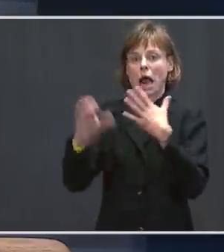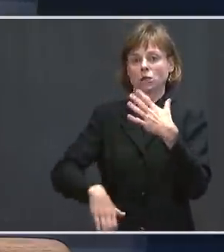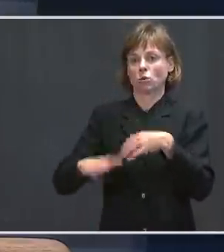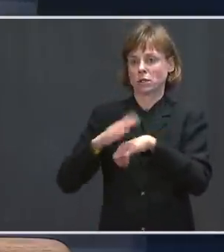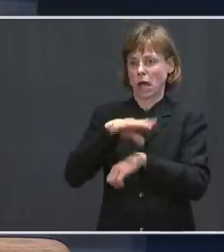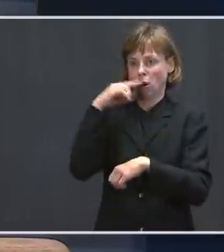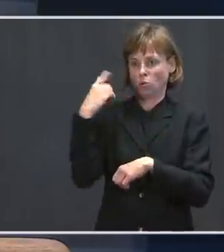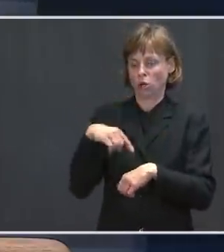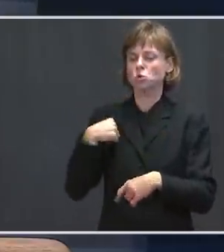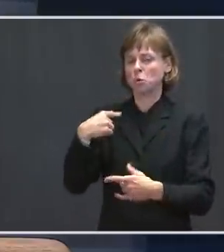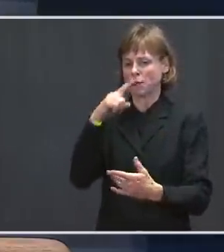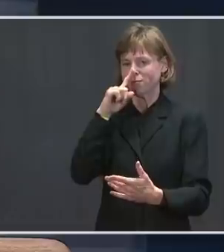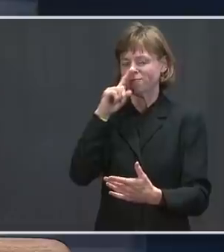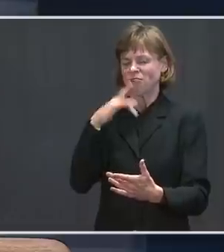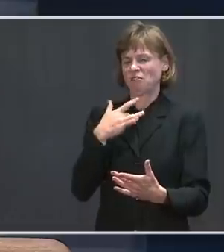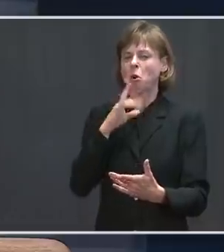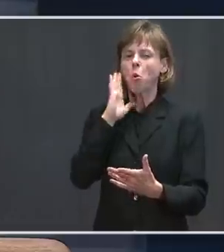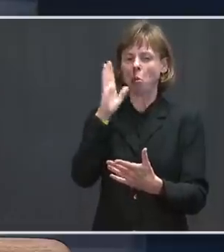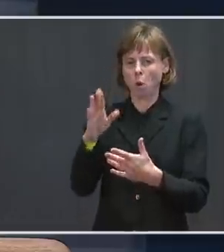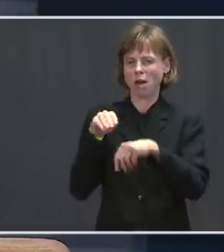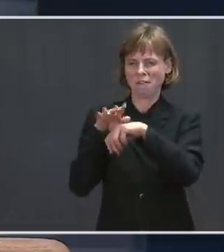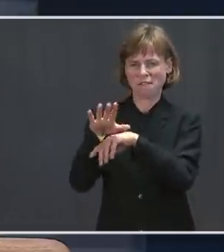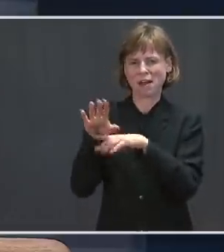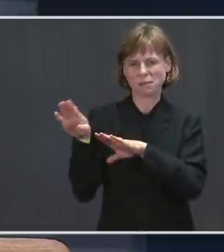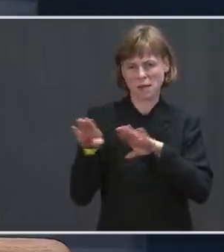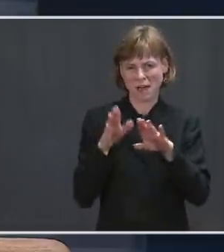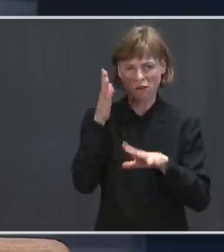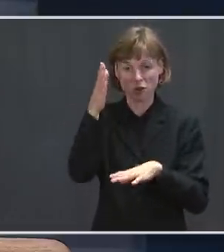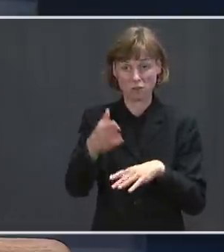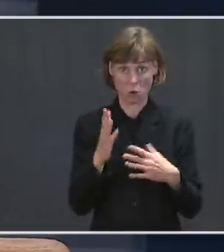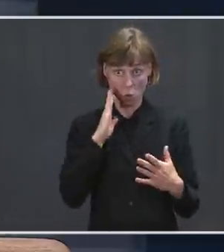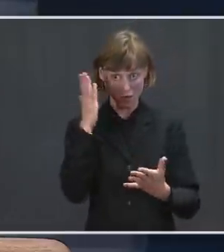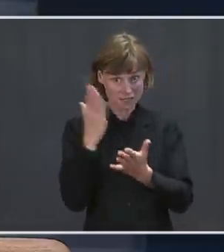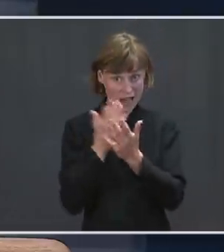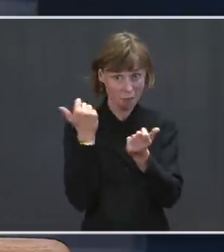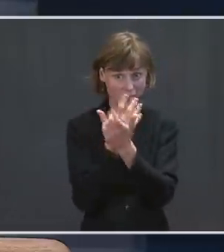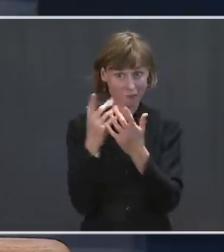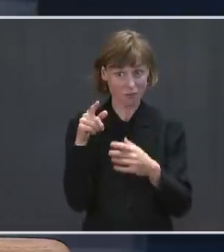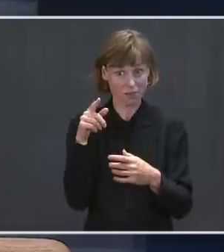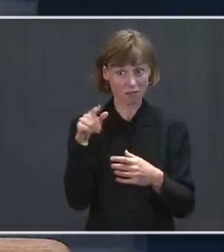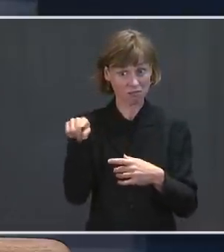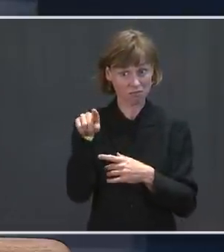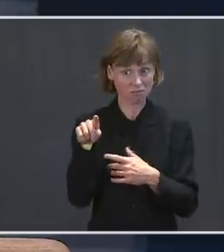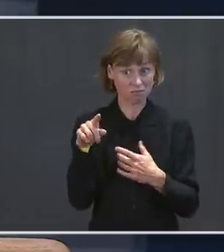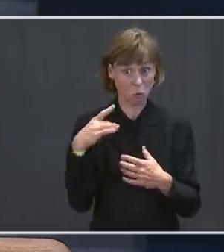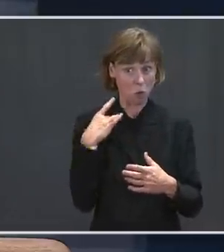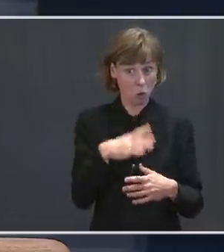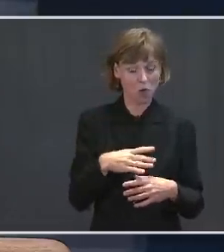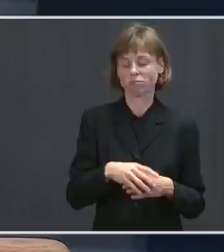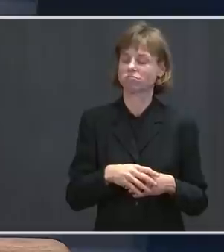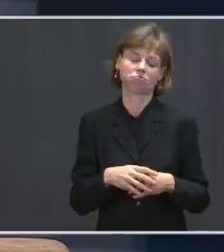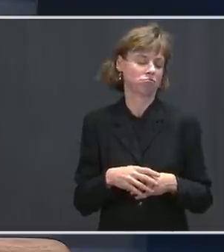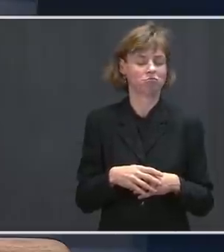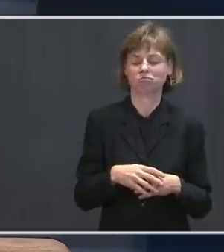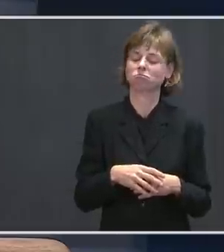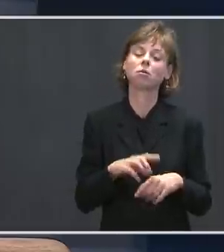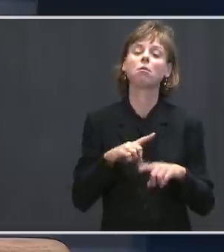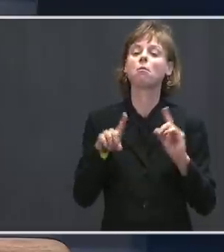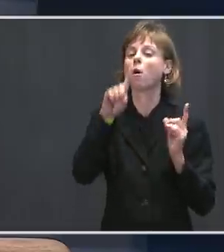Now, is it going to stop Vladimir Putin from doing everything we don't like? Of course not. But do we believe that we will be able to take a firmer,